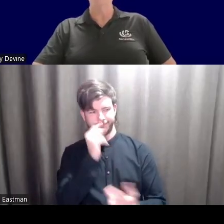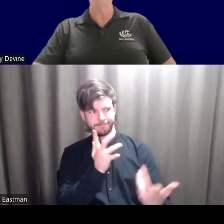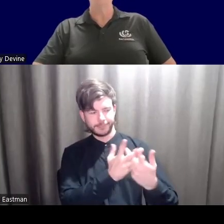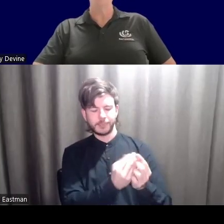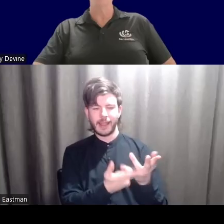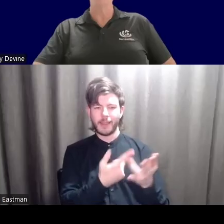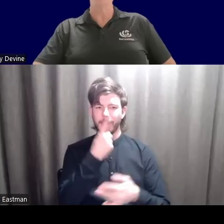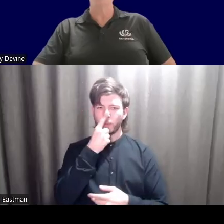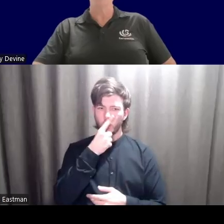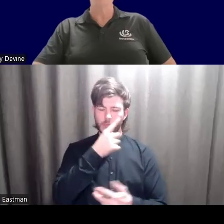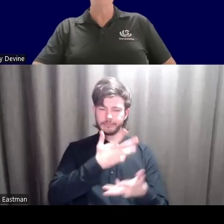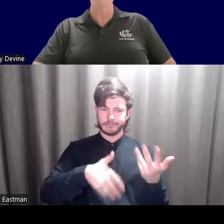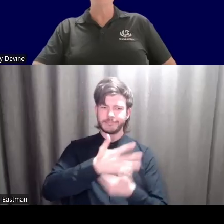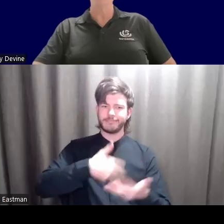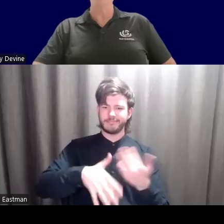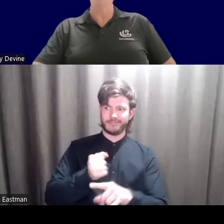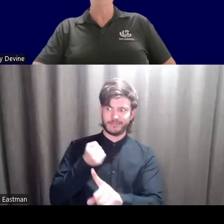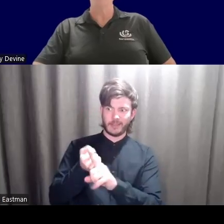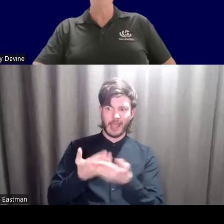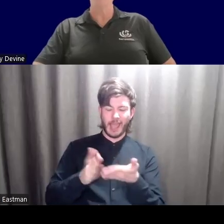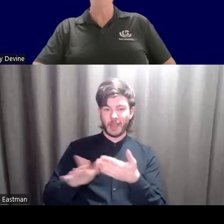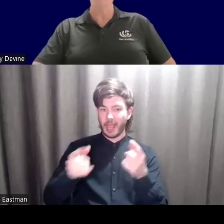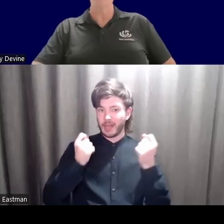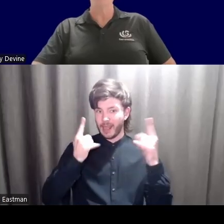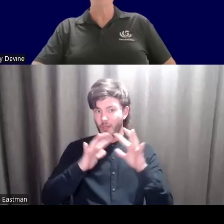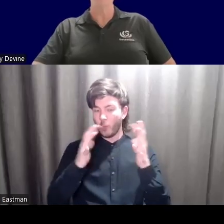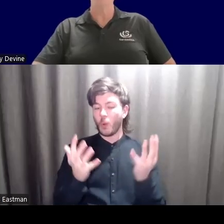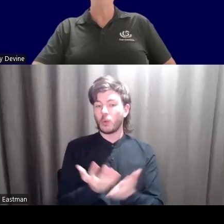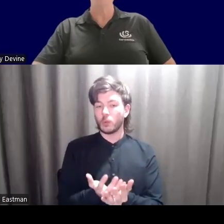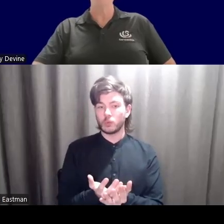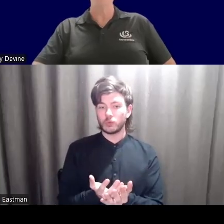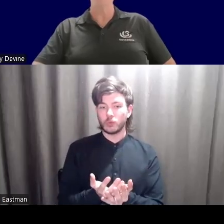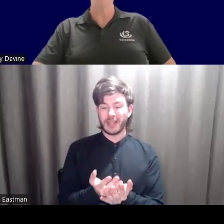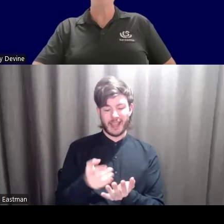understand their world and their extended world around them is heavily reliant on the information